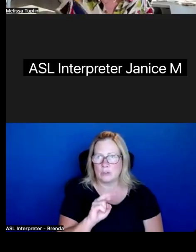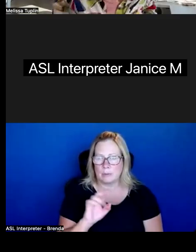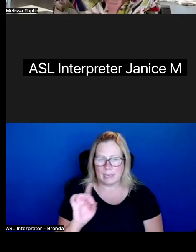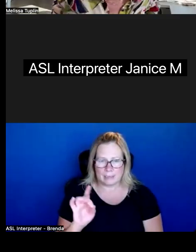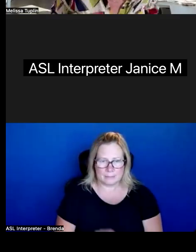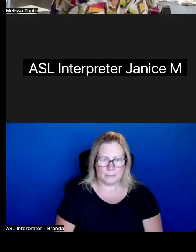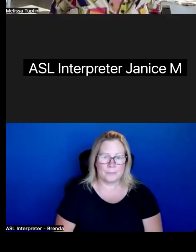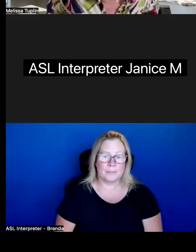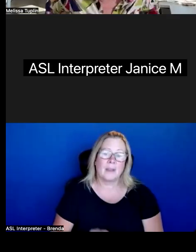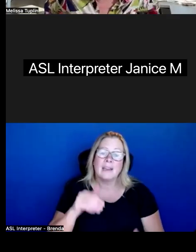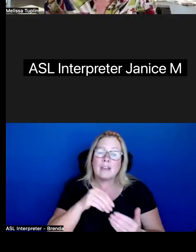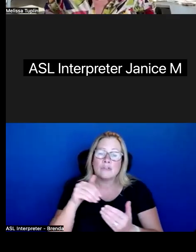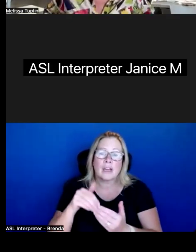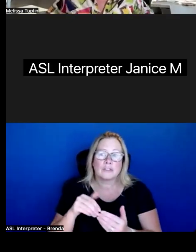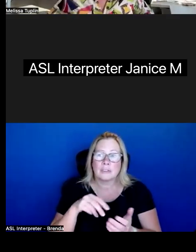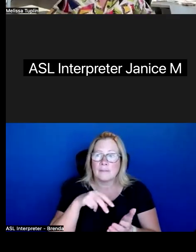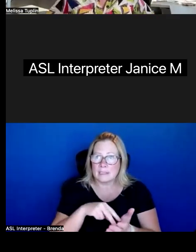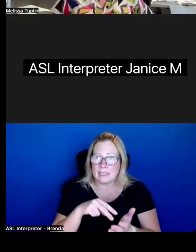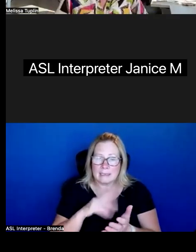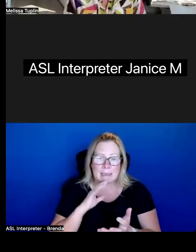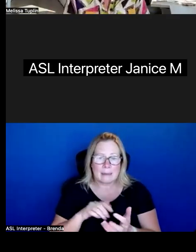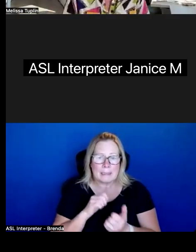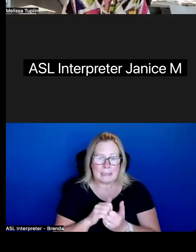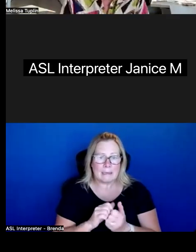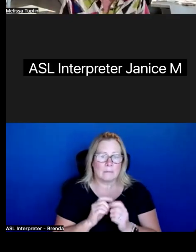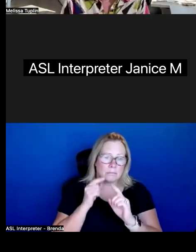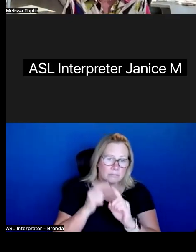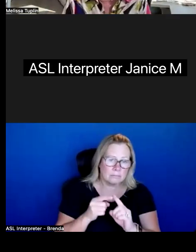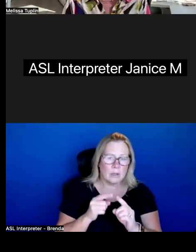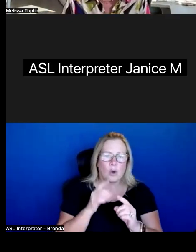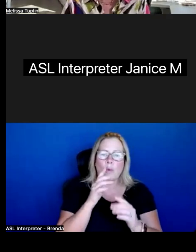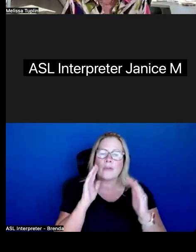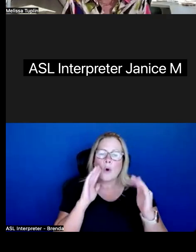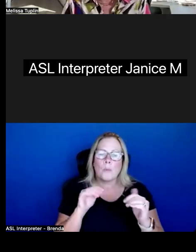to streamline application requirements. When members of a standing committee have developed